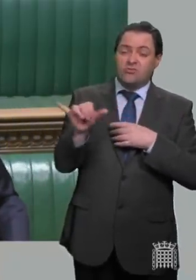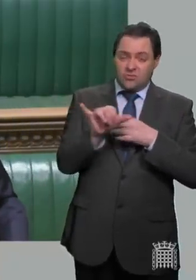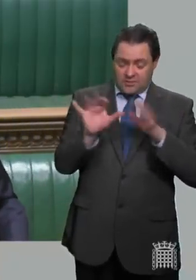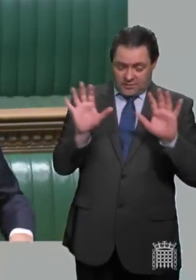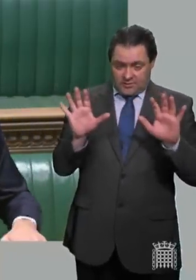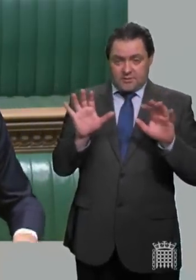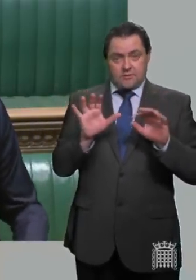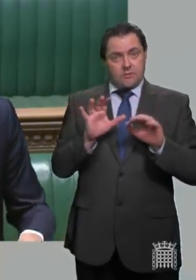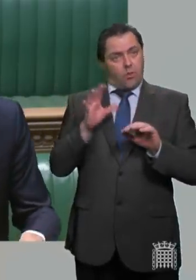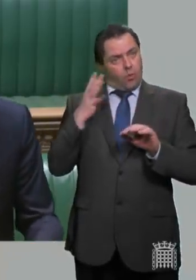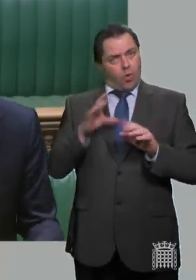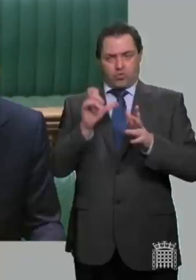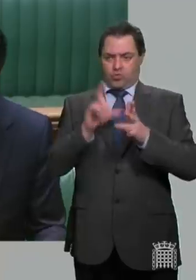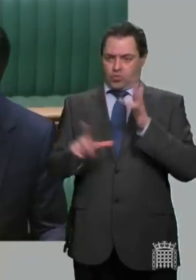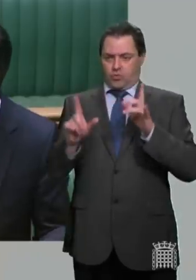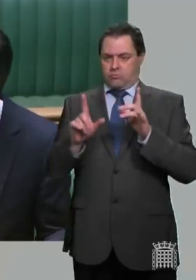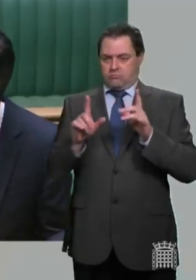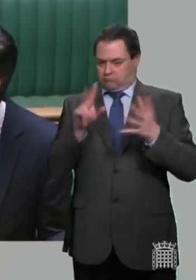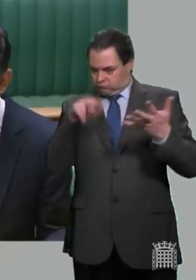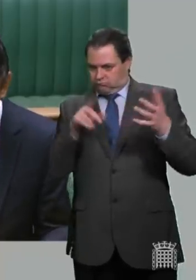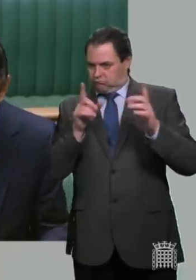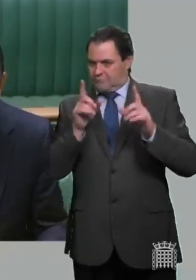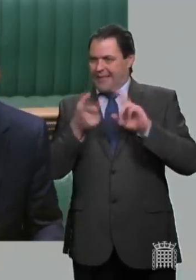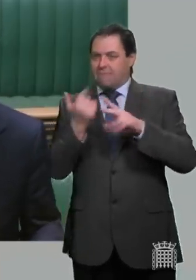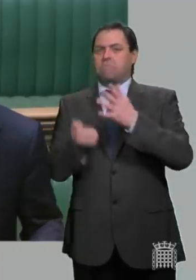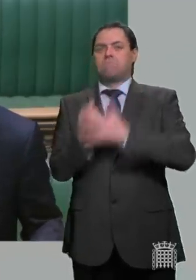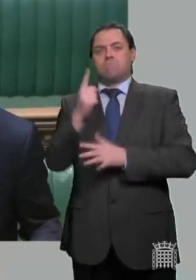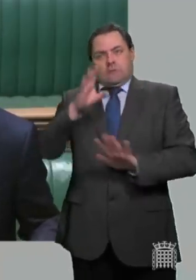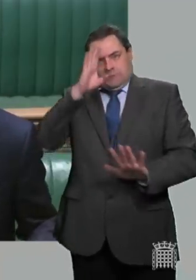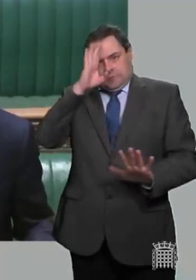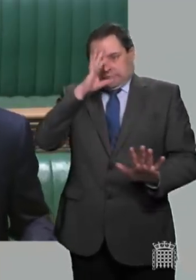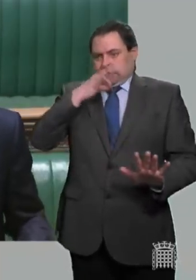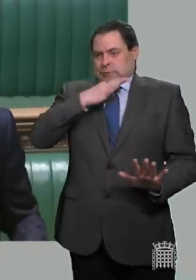to do what must be done when the danger is imminent and when no one else can.